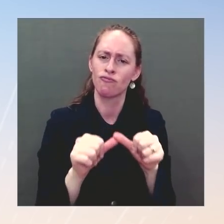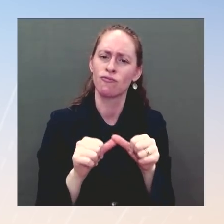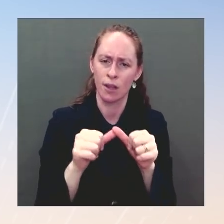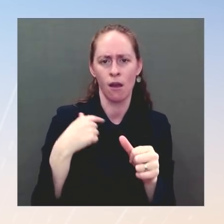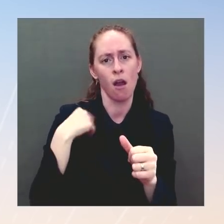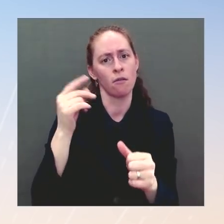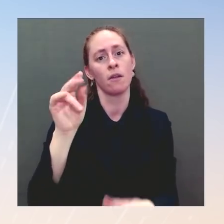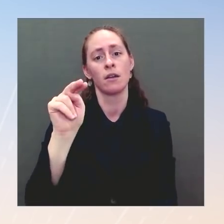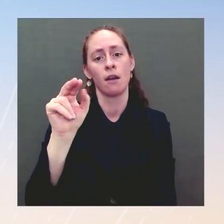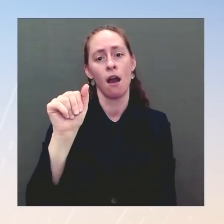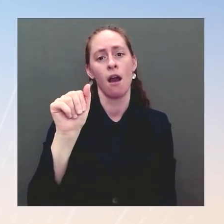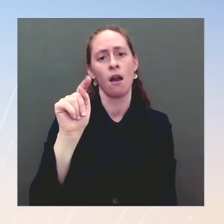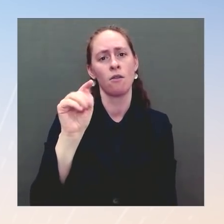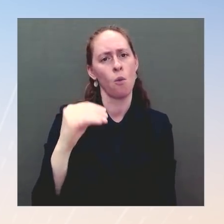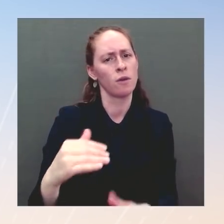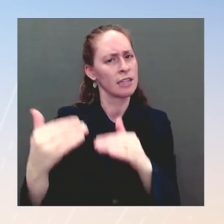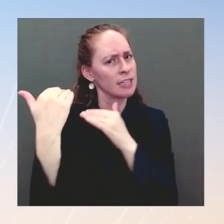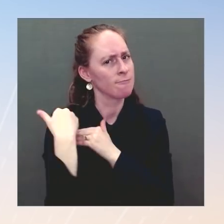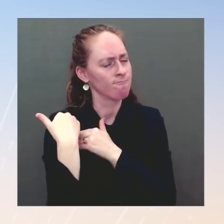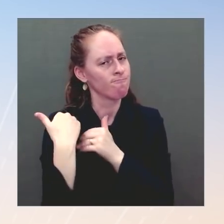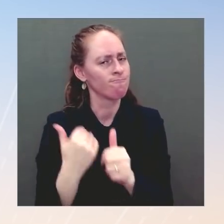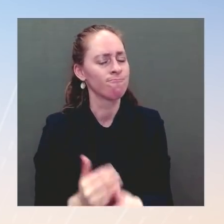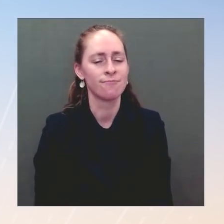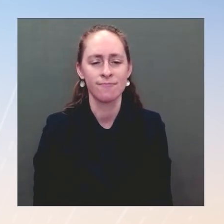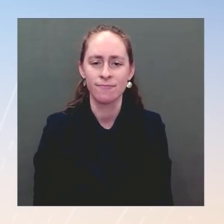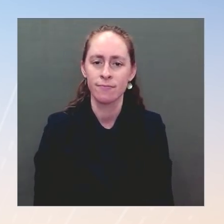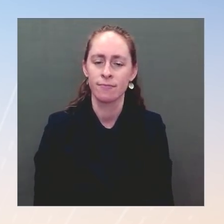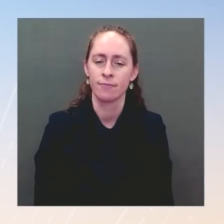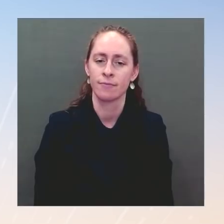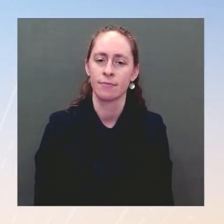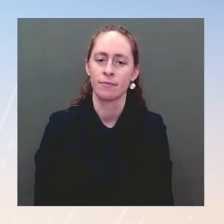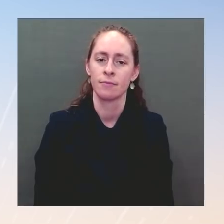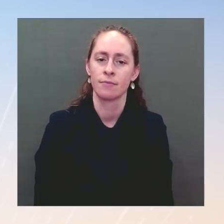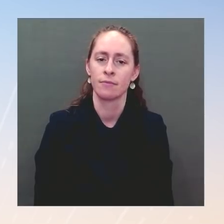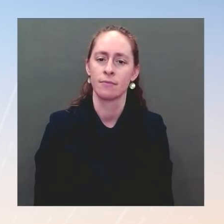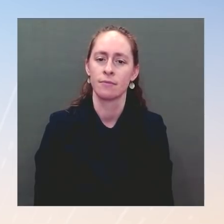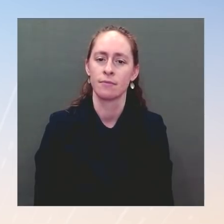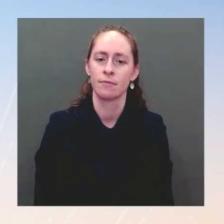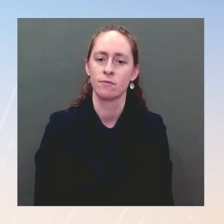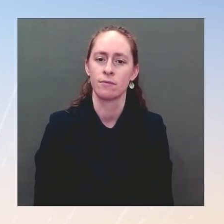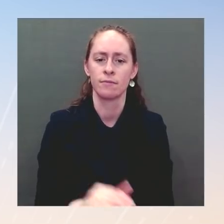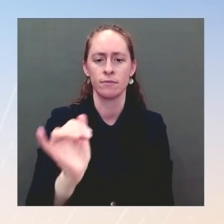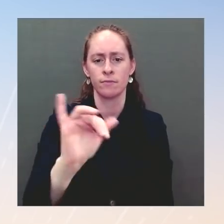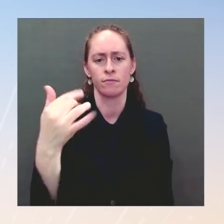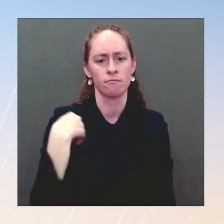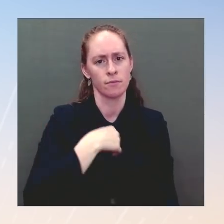is a range of public information as well -- to make clear what the intentions are of the Russians,